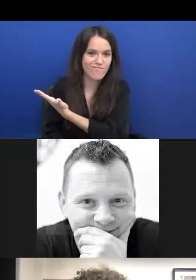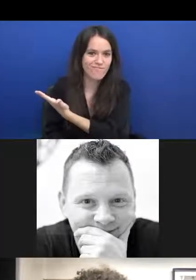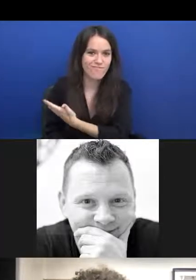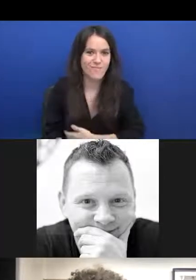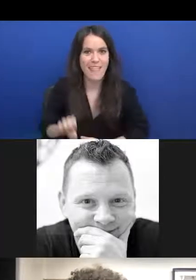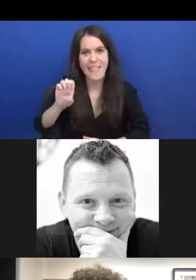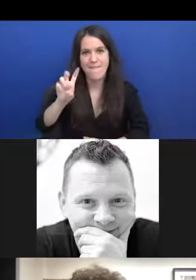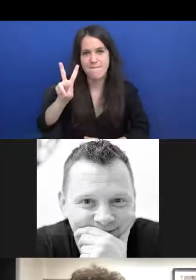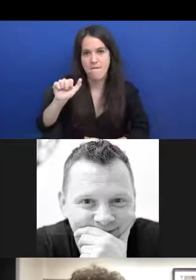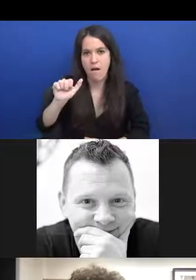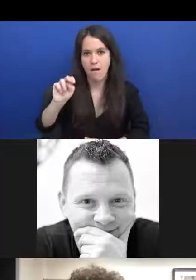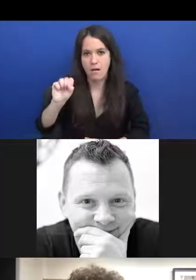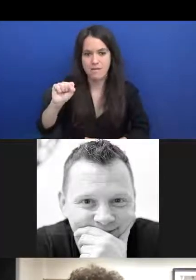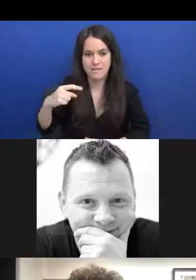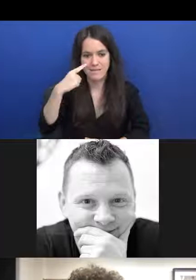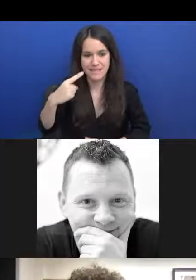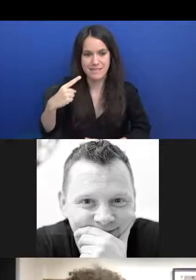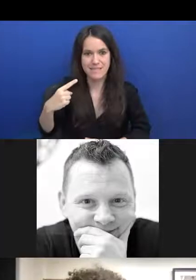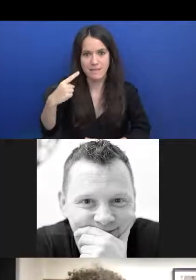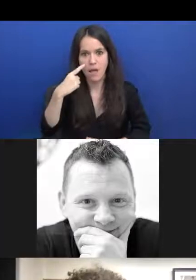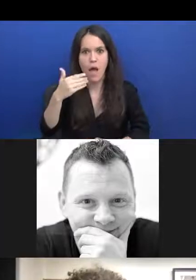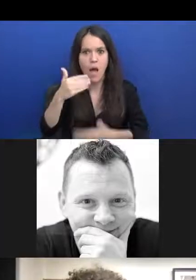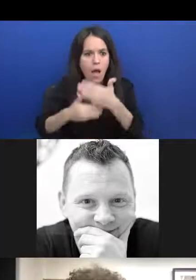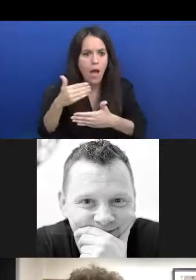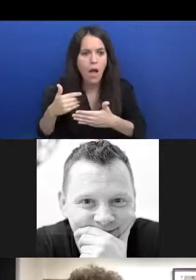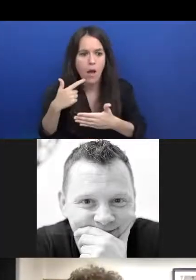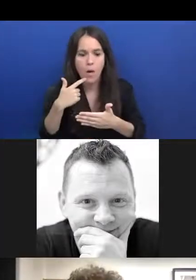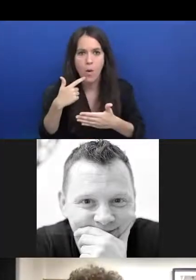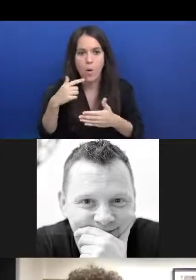multilingual language ideologies and how they influence language structure